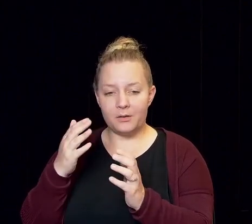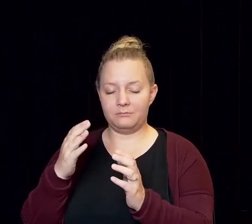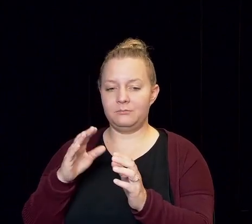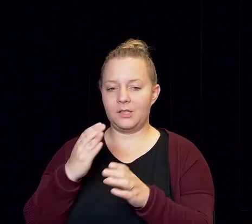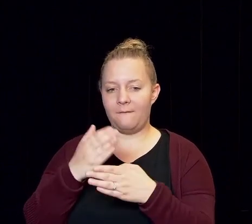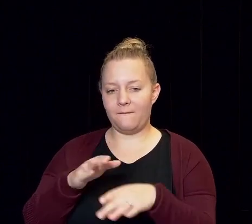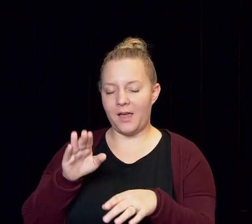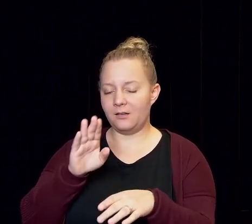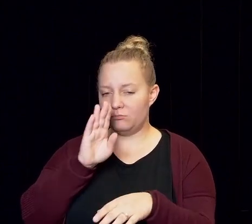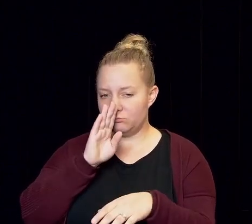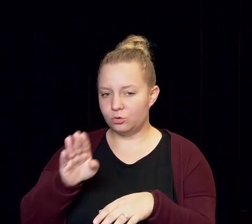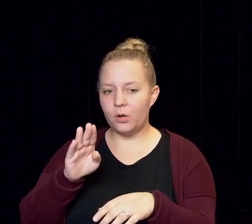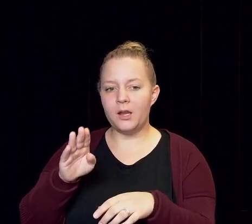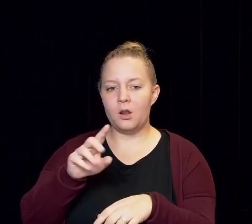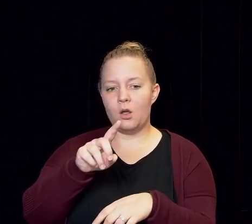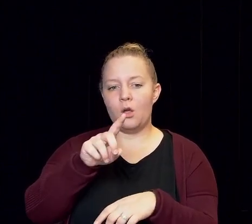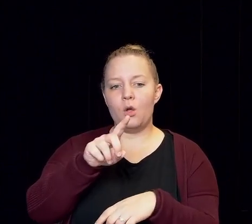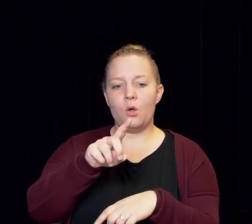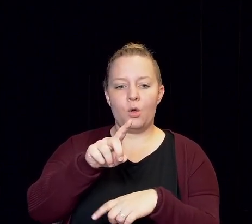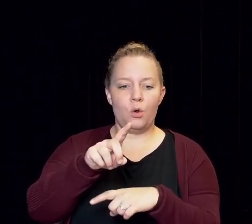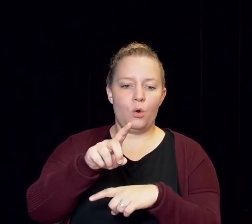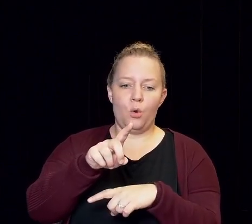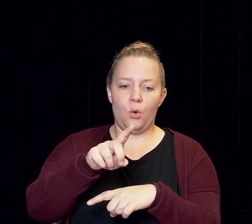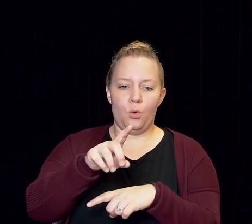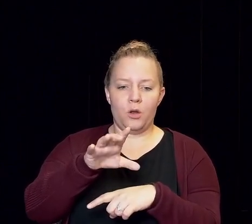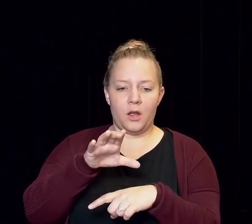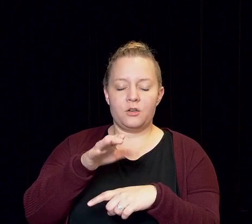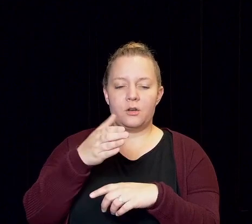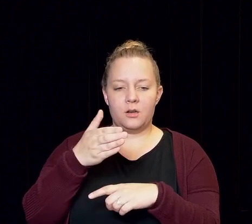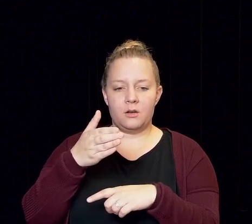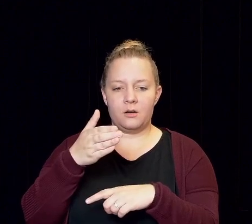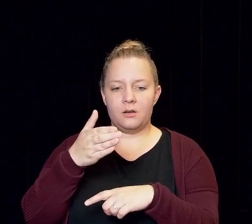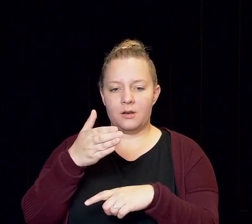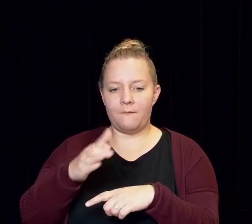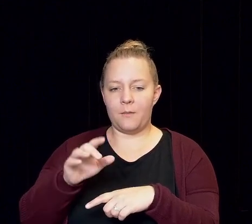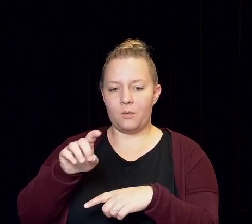100 divided by 100 is 1 and 3 divided 1 is 3. So, there's an option for you.